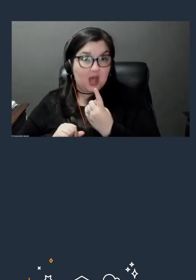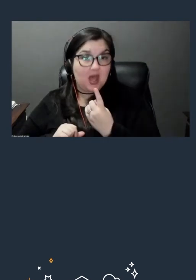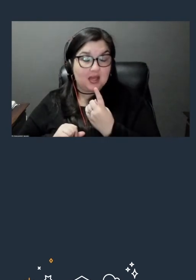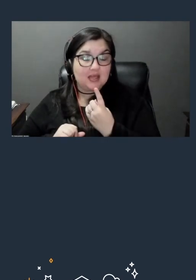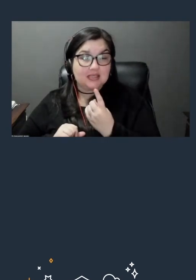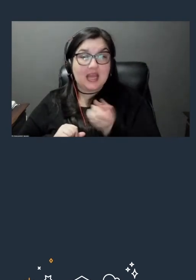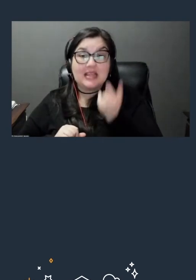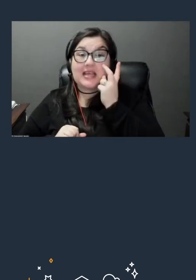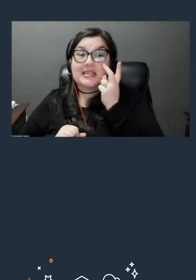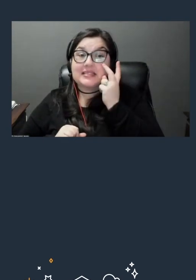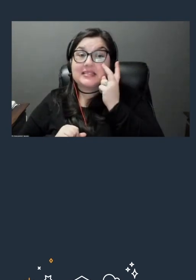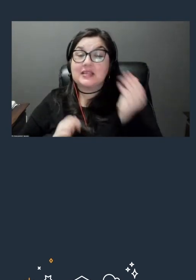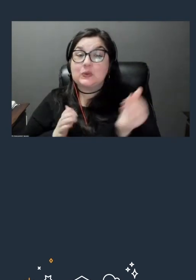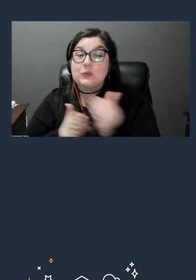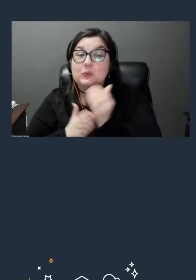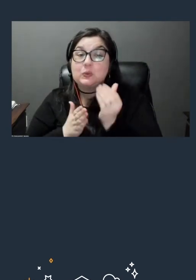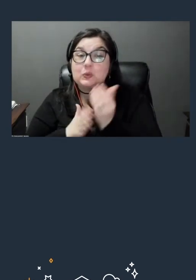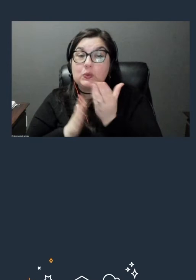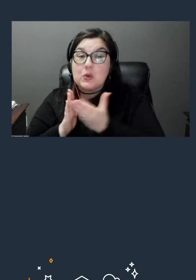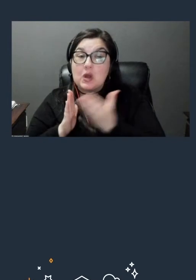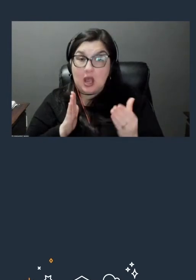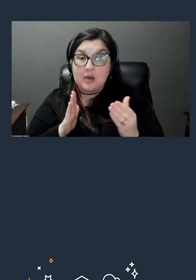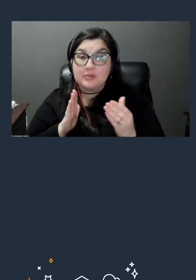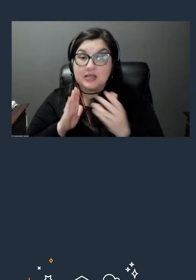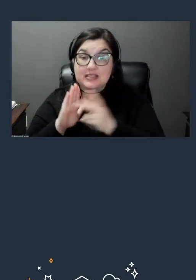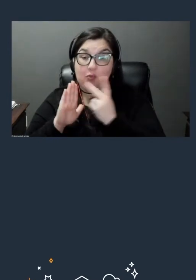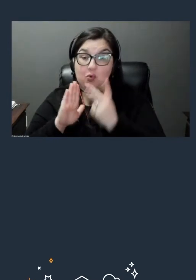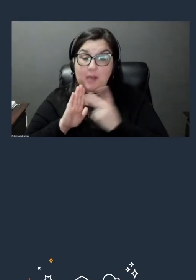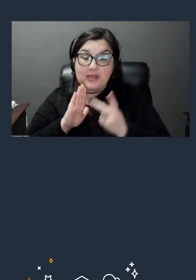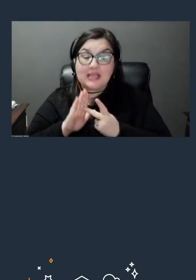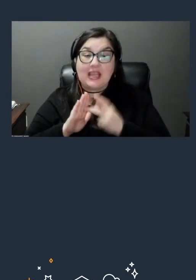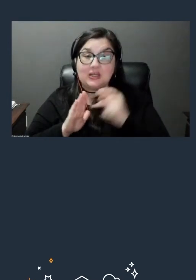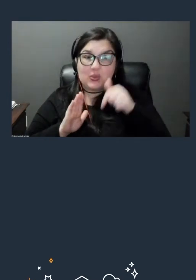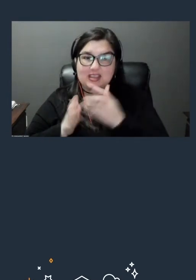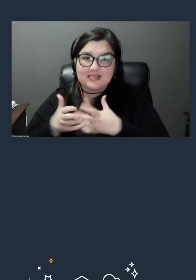have been replicated to src1 bucket. Let's hit refresh once.